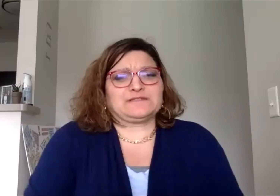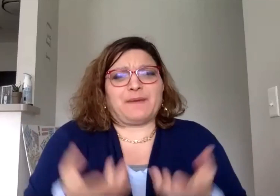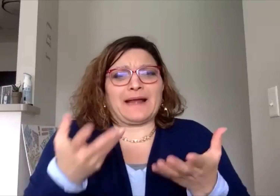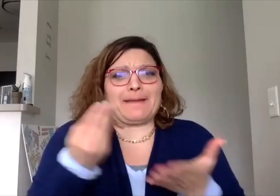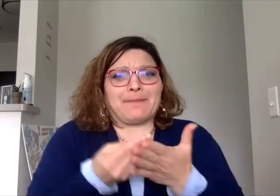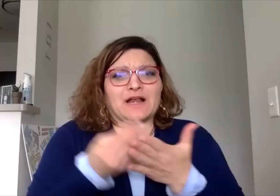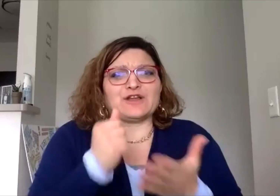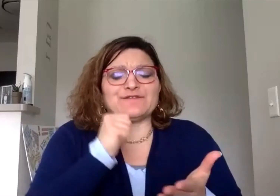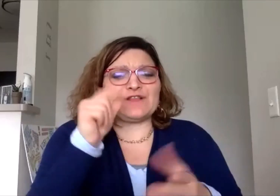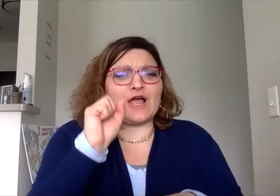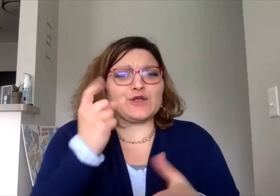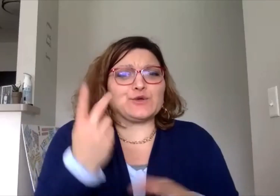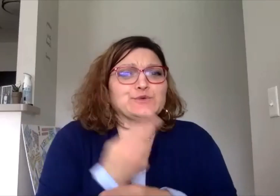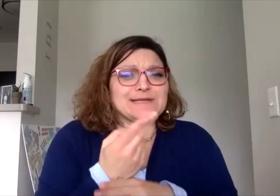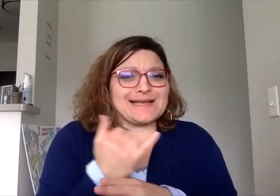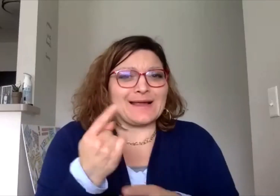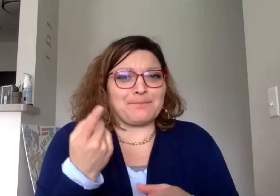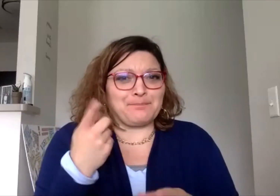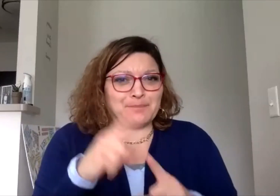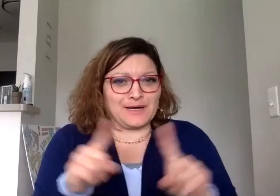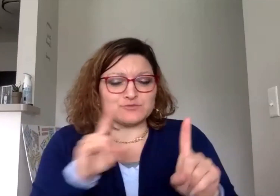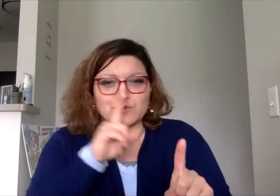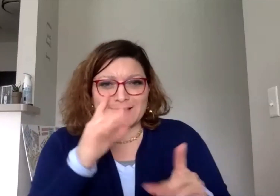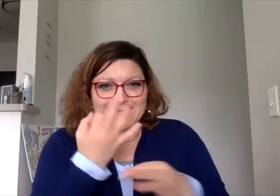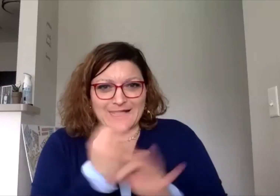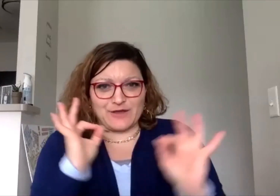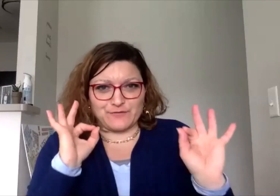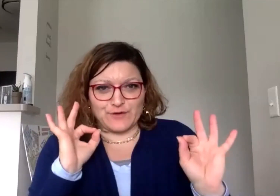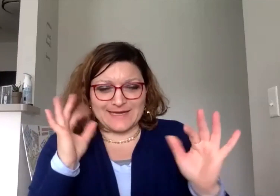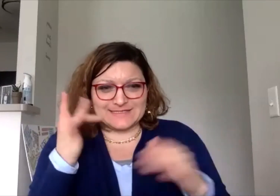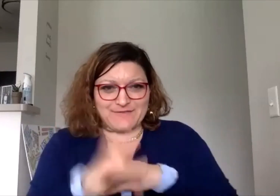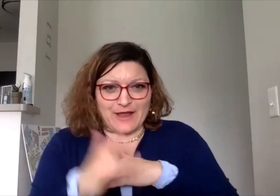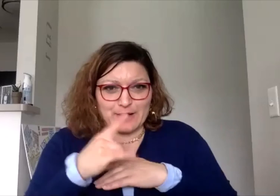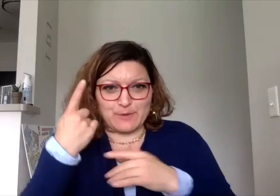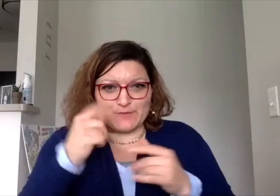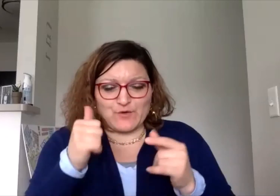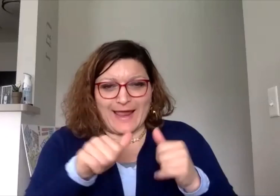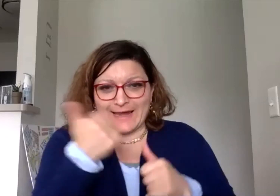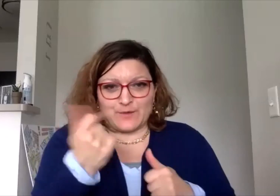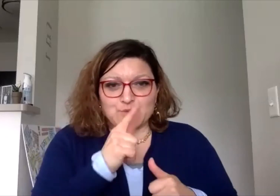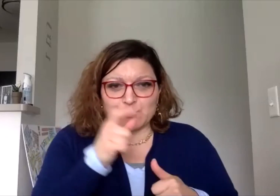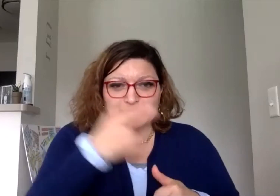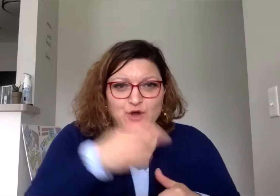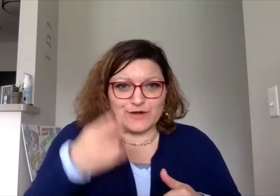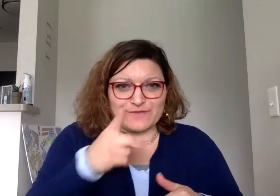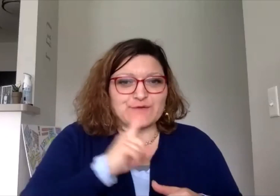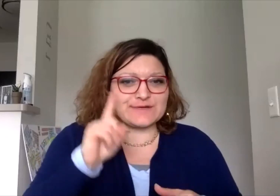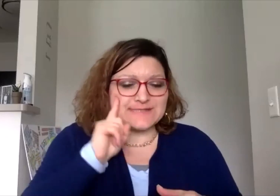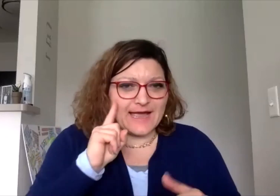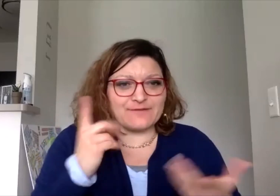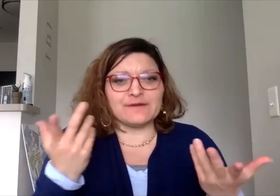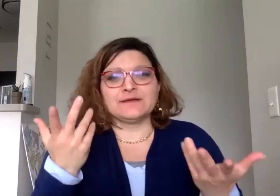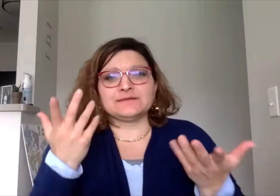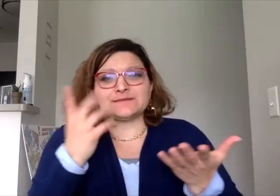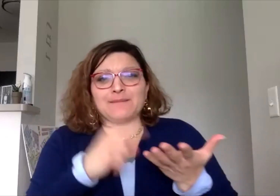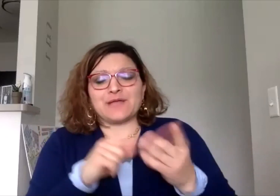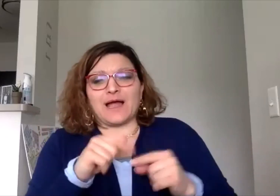for anyone who is hard of hearing like that. Right. Some managers don't understand that